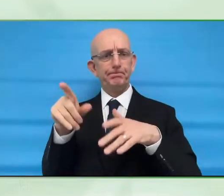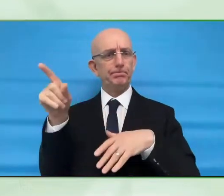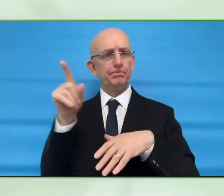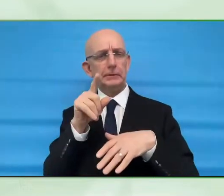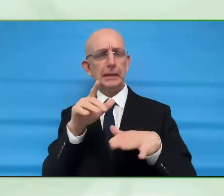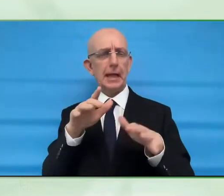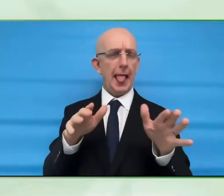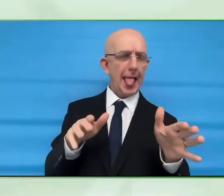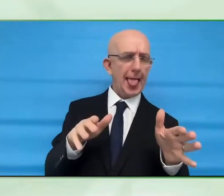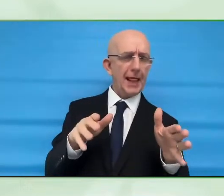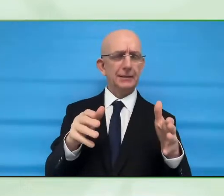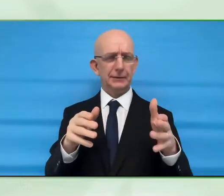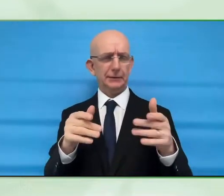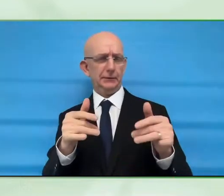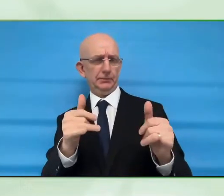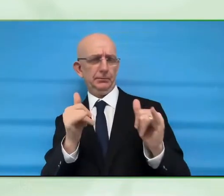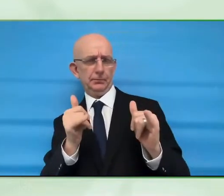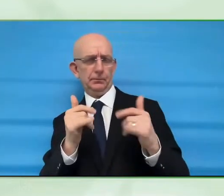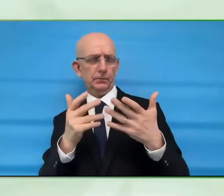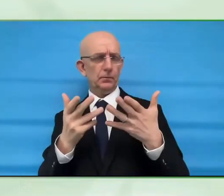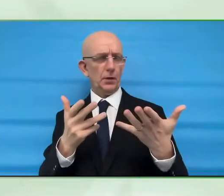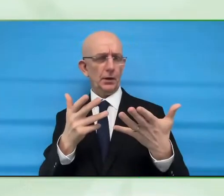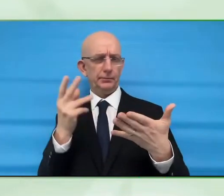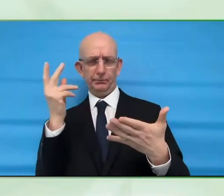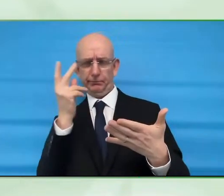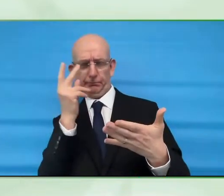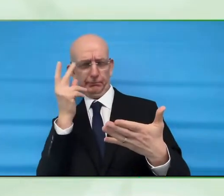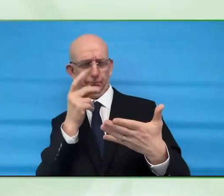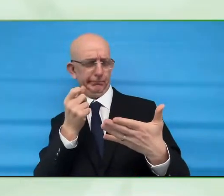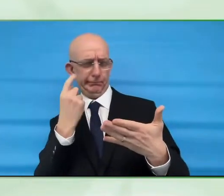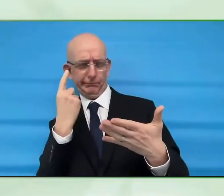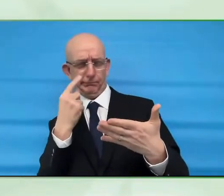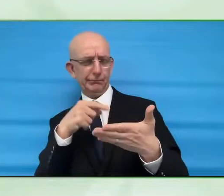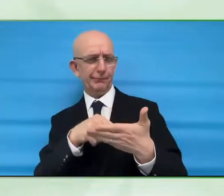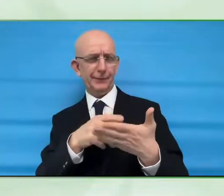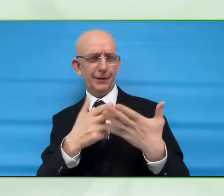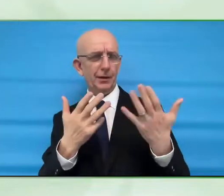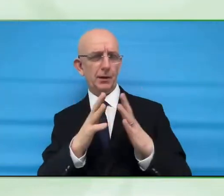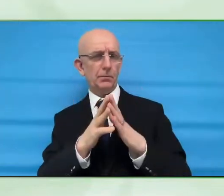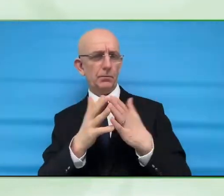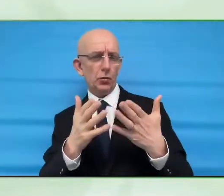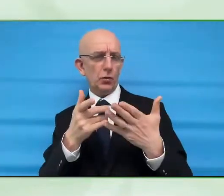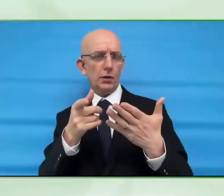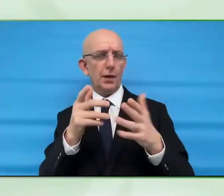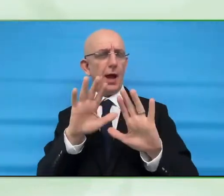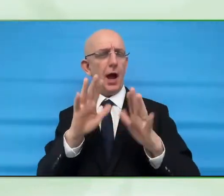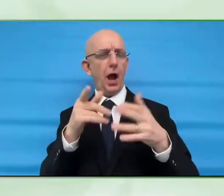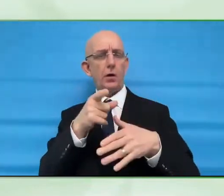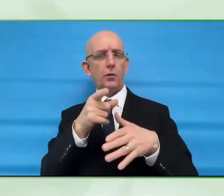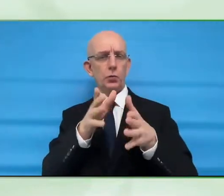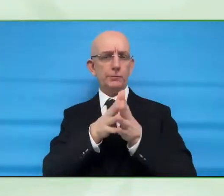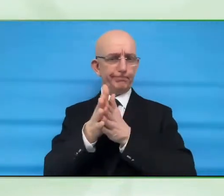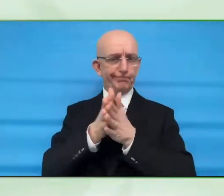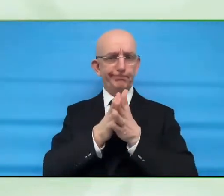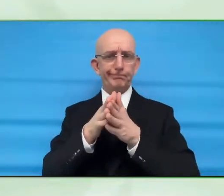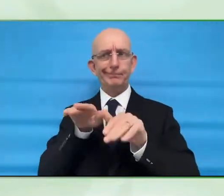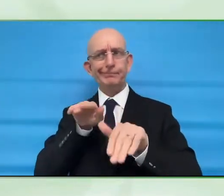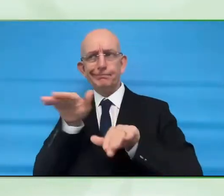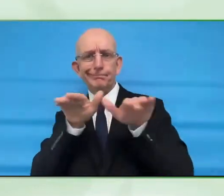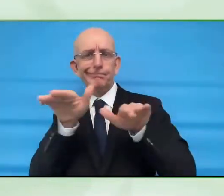Lots of trial and error, lots of folks describing what they are to and creating models working.